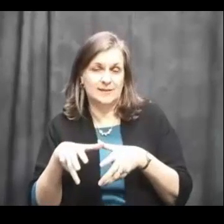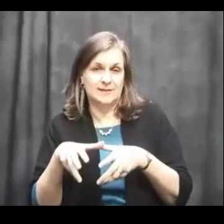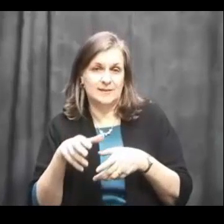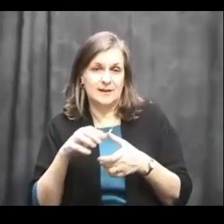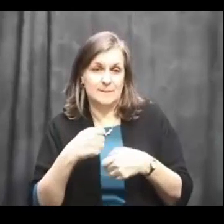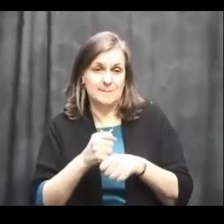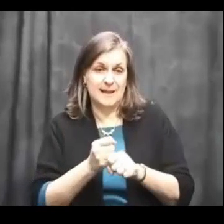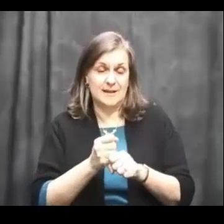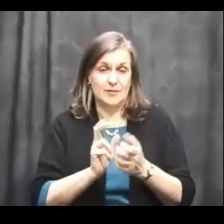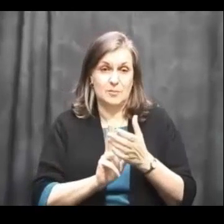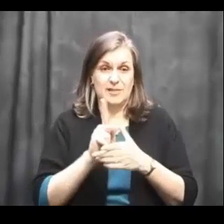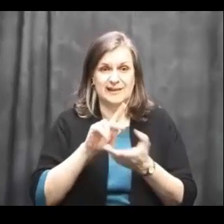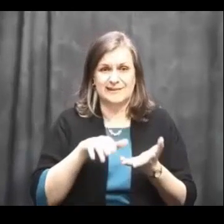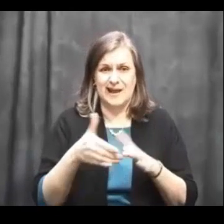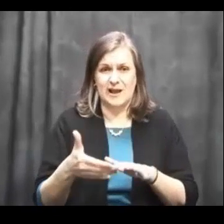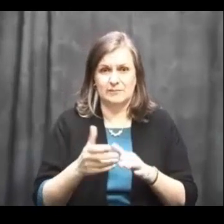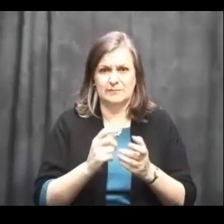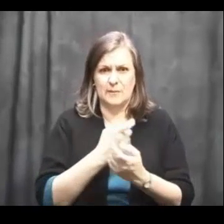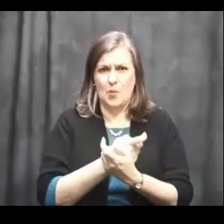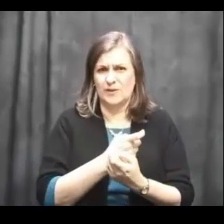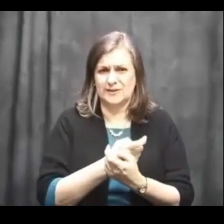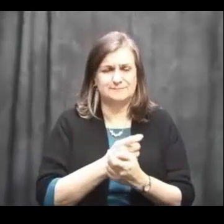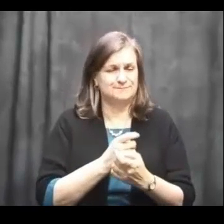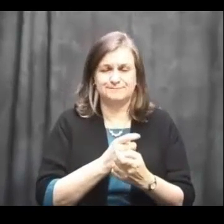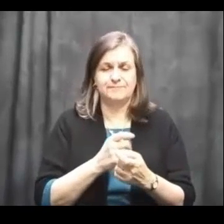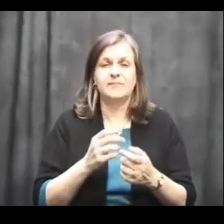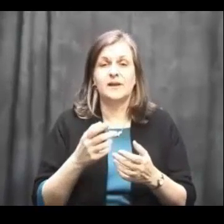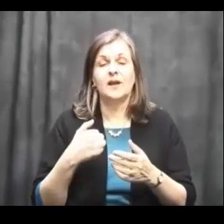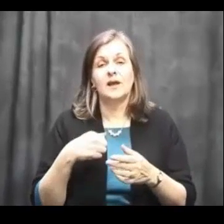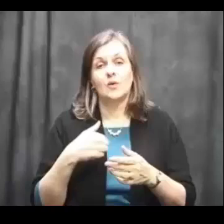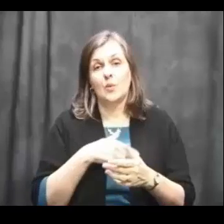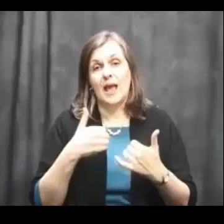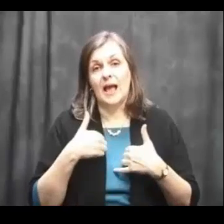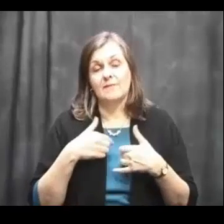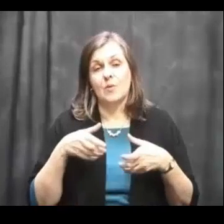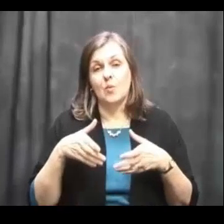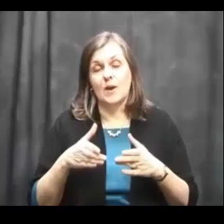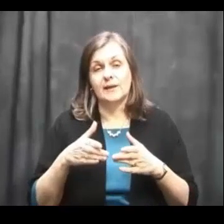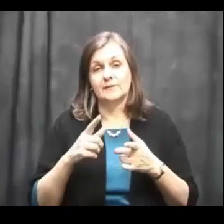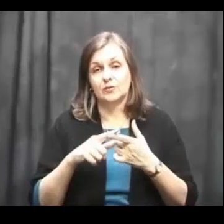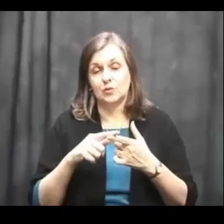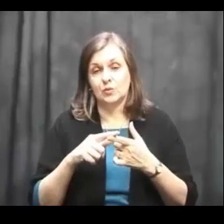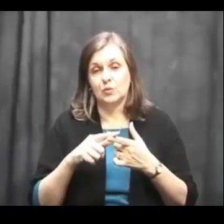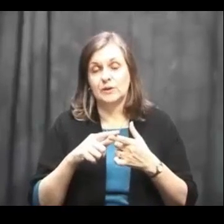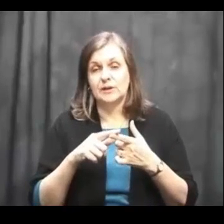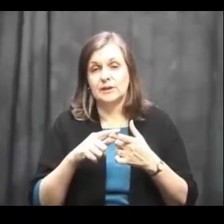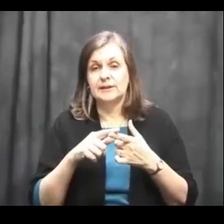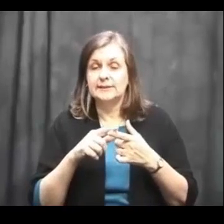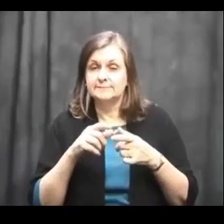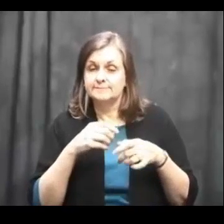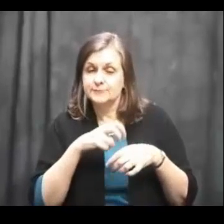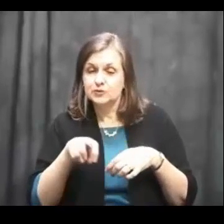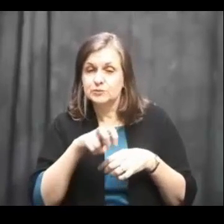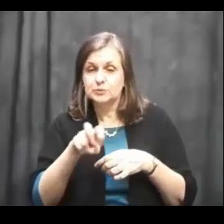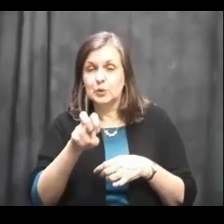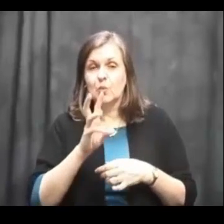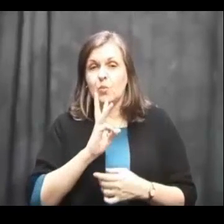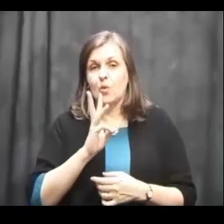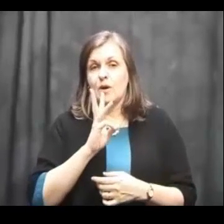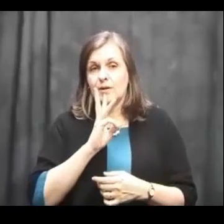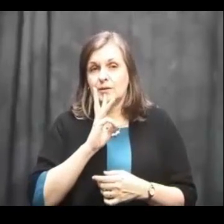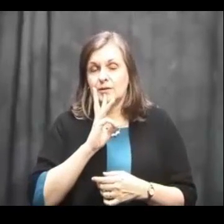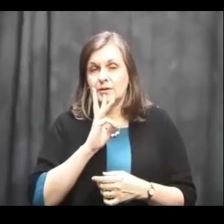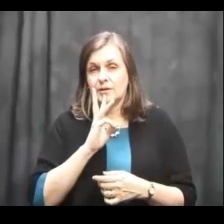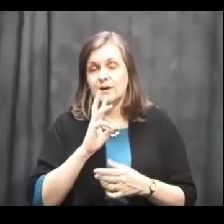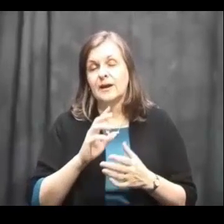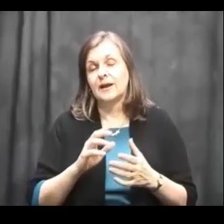plant so we do have mechanisms for water transpiration and transportation